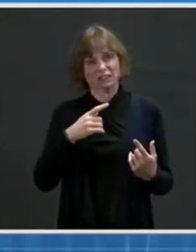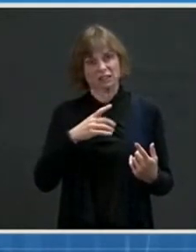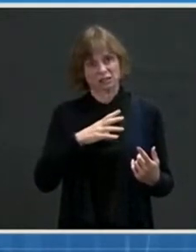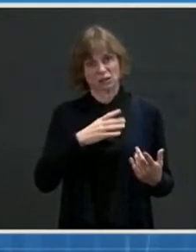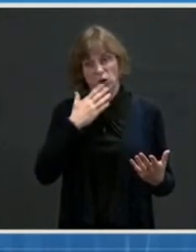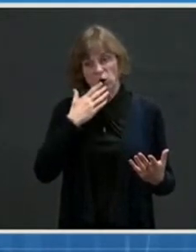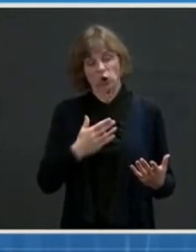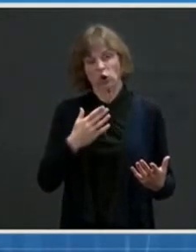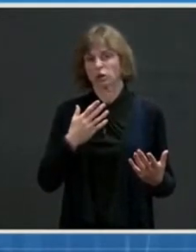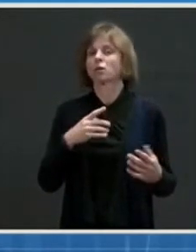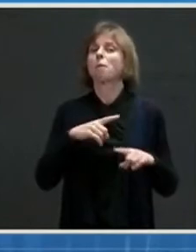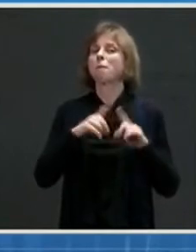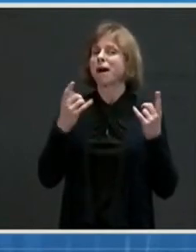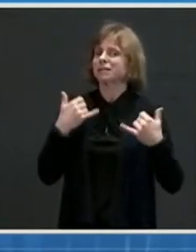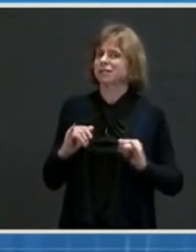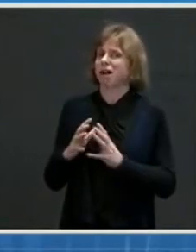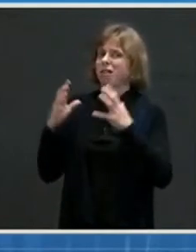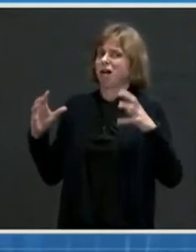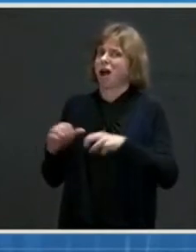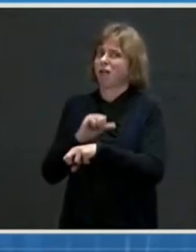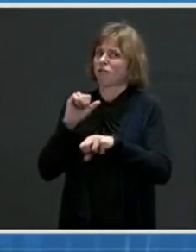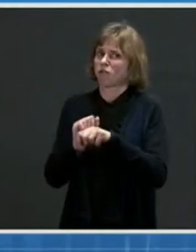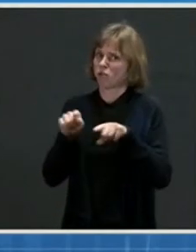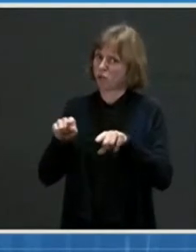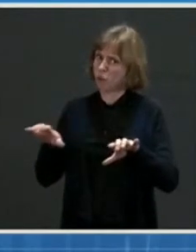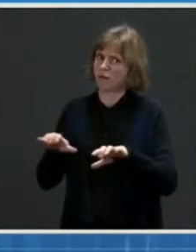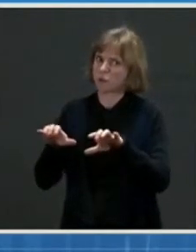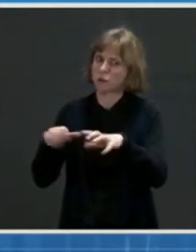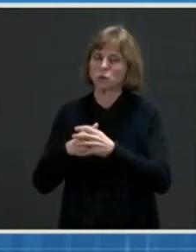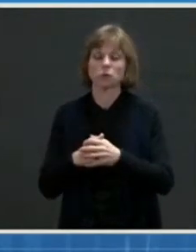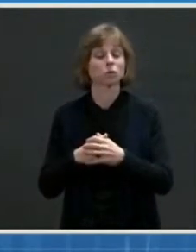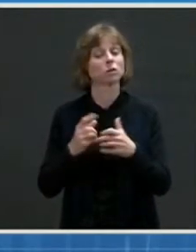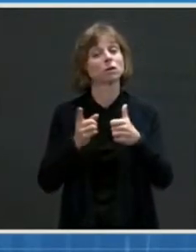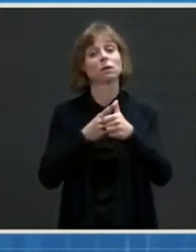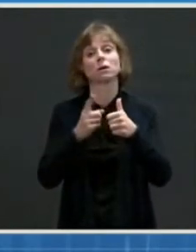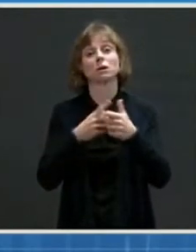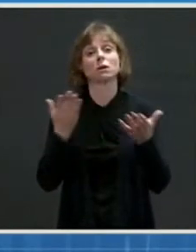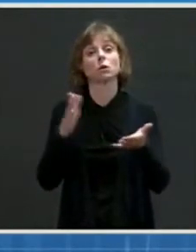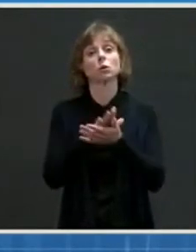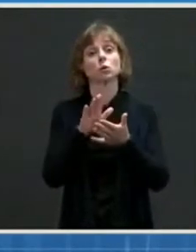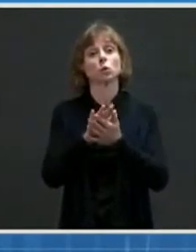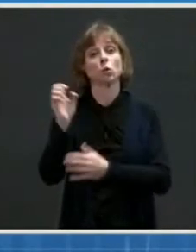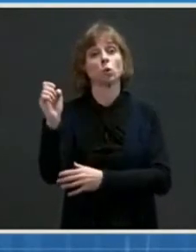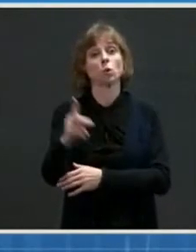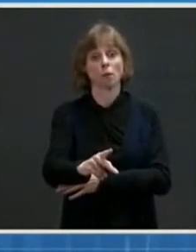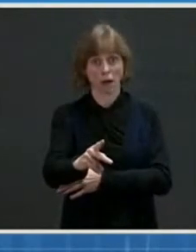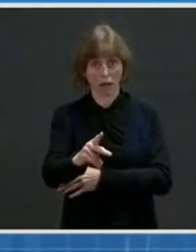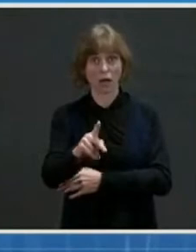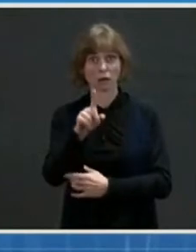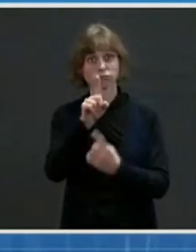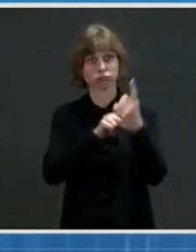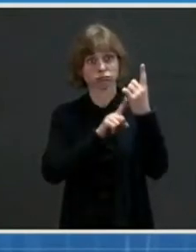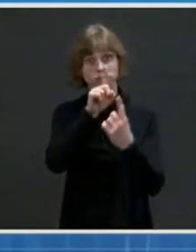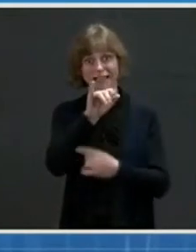IS STILL MUCH WORK TO DO. ONE AREA THAT IS PARTICULARLY